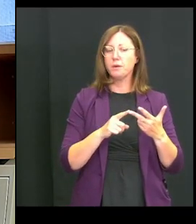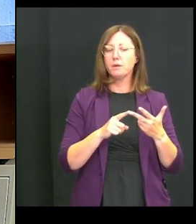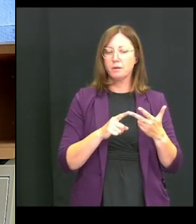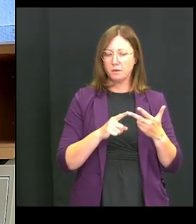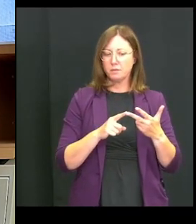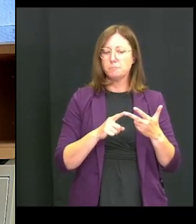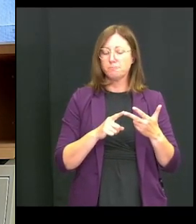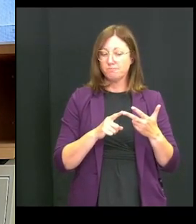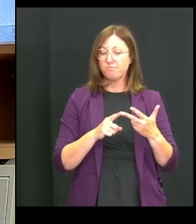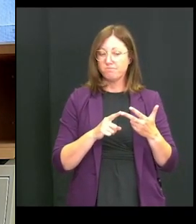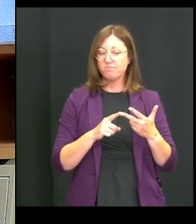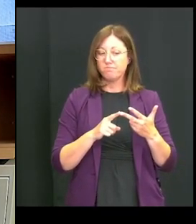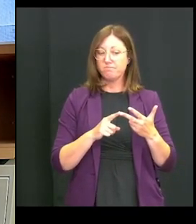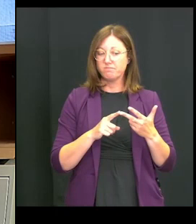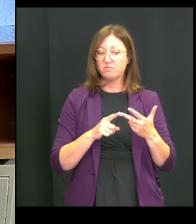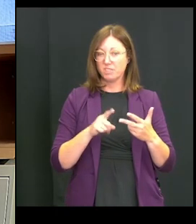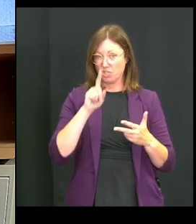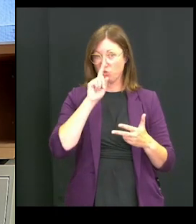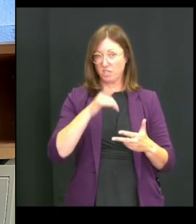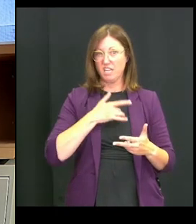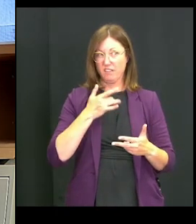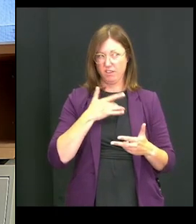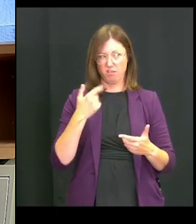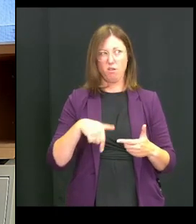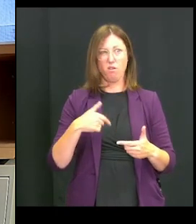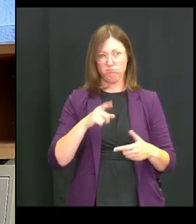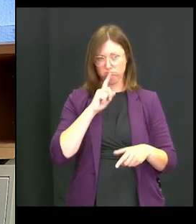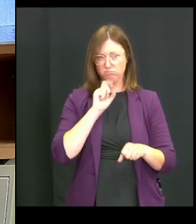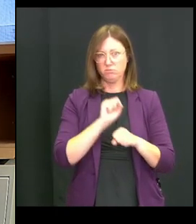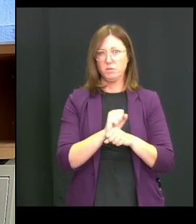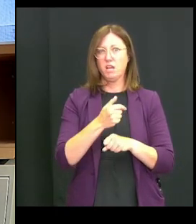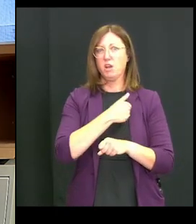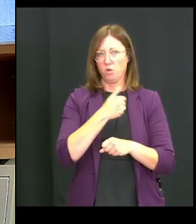the reality that we actually think we are far more polarized than is actually the case.